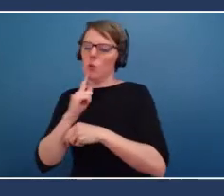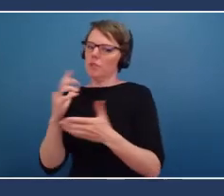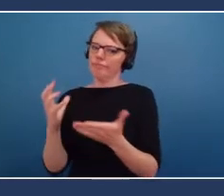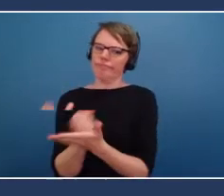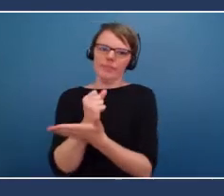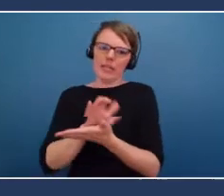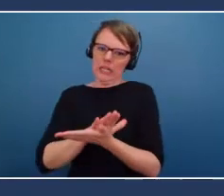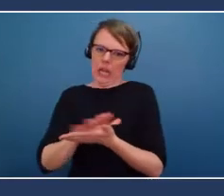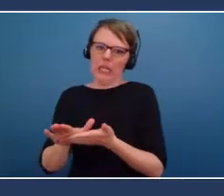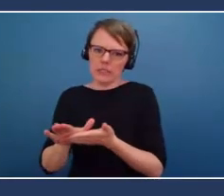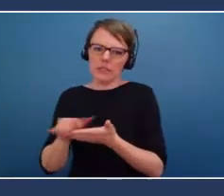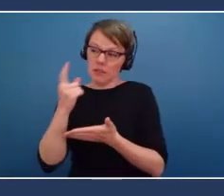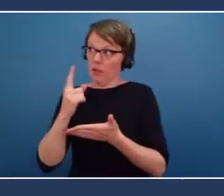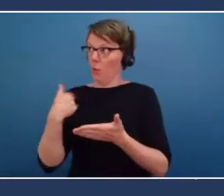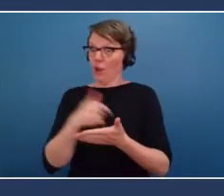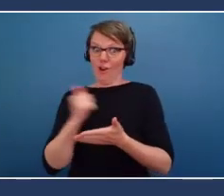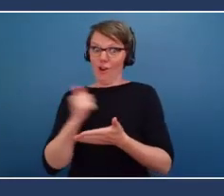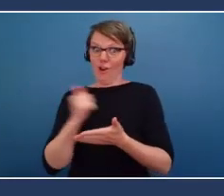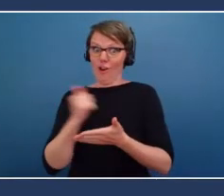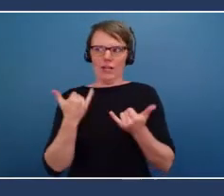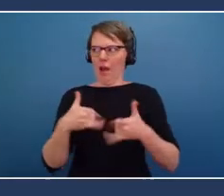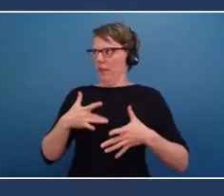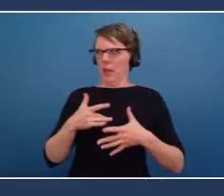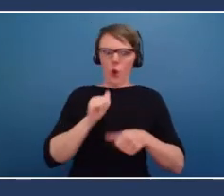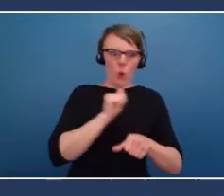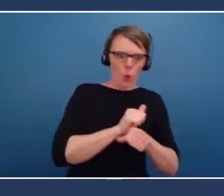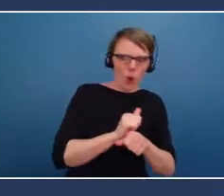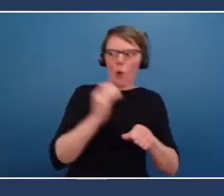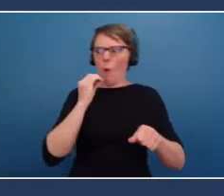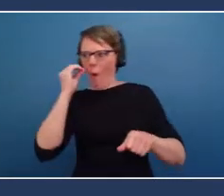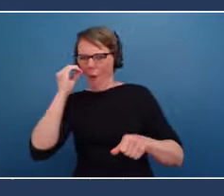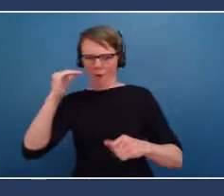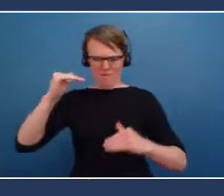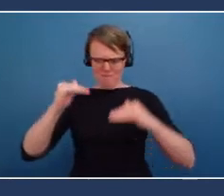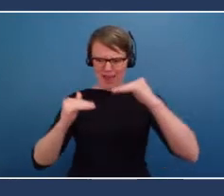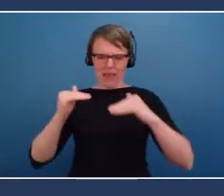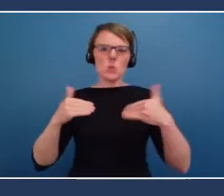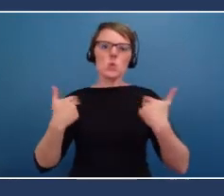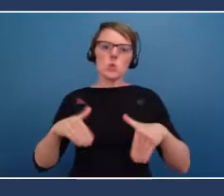we are all trying to achieve right now. So, the next thing is muting when you are not speaking.